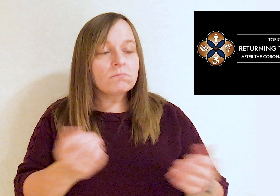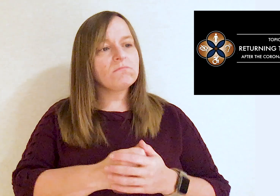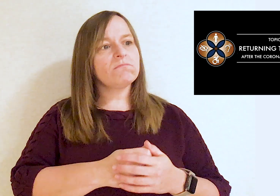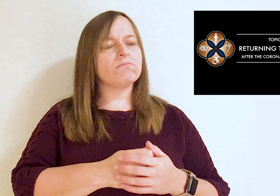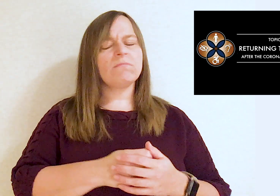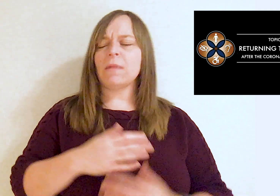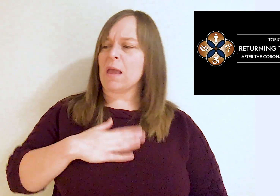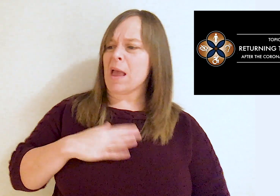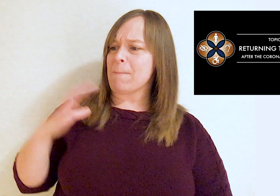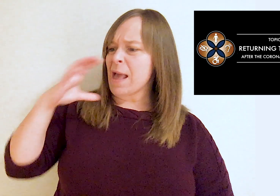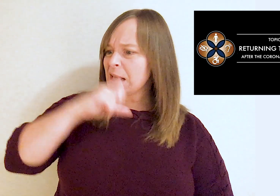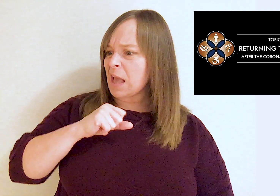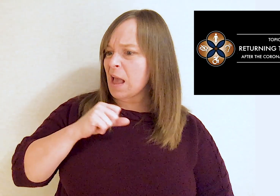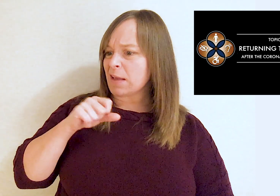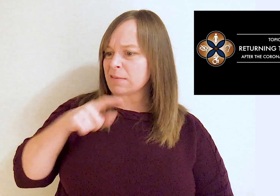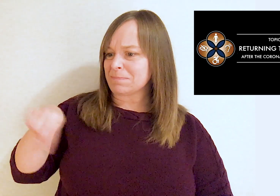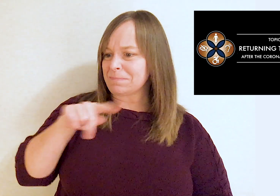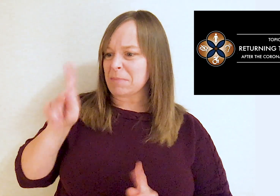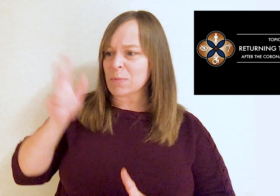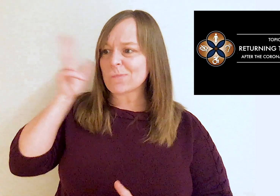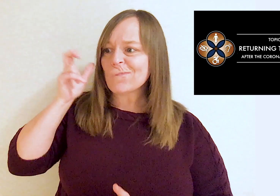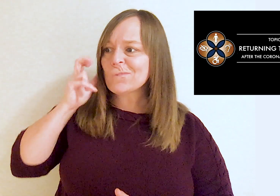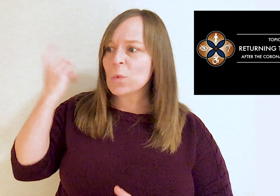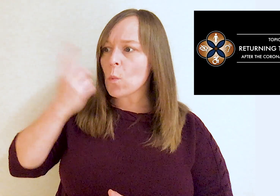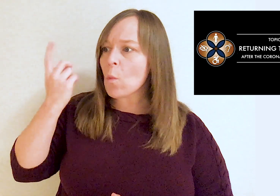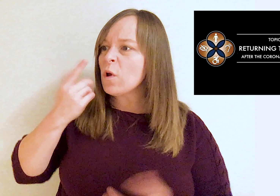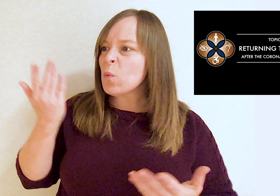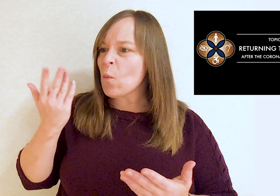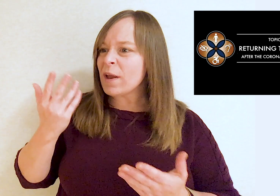K: And my guess is our audience members are going to wonder-- what is that